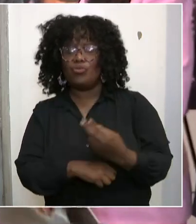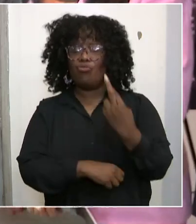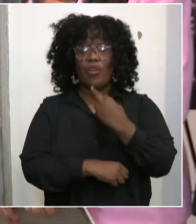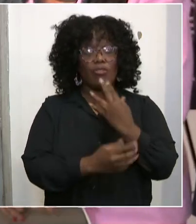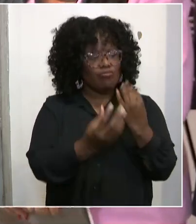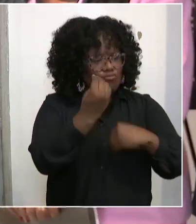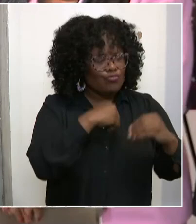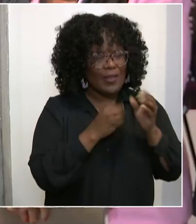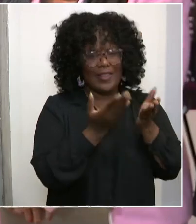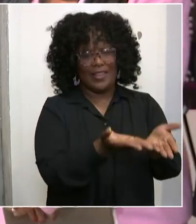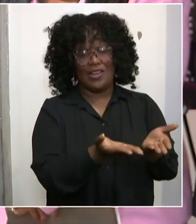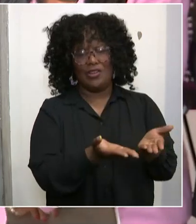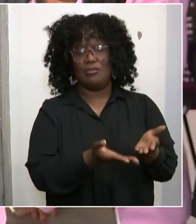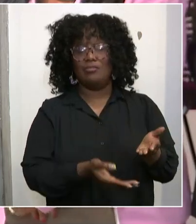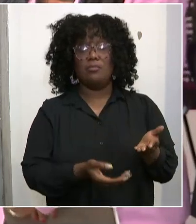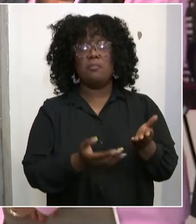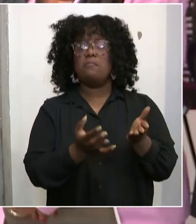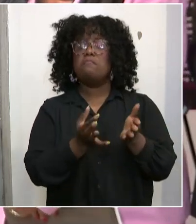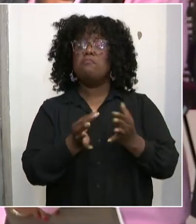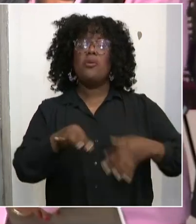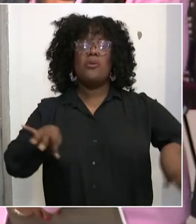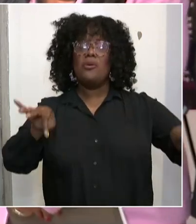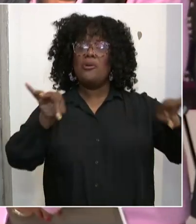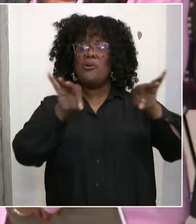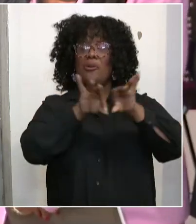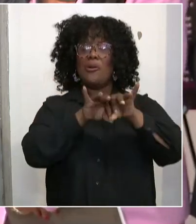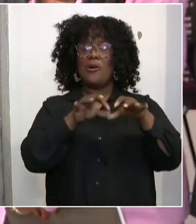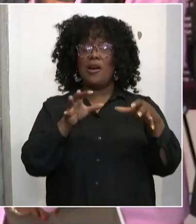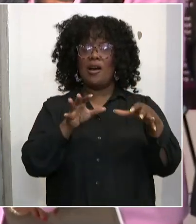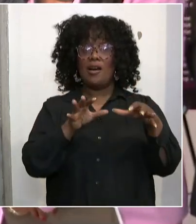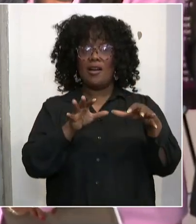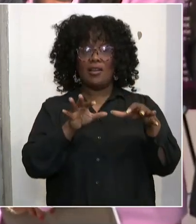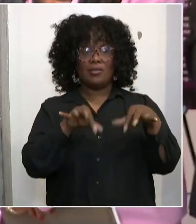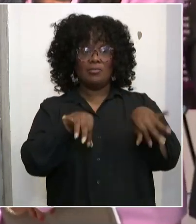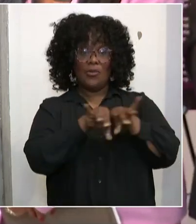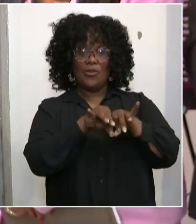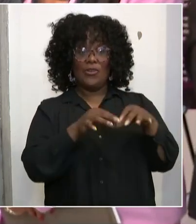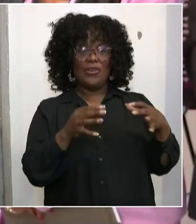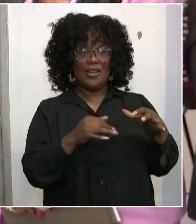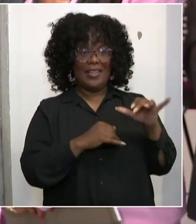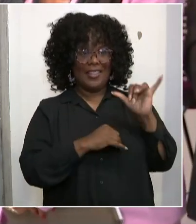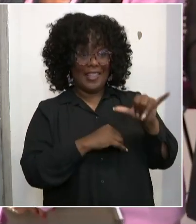which is extremely important, the sports component. Yes, we want people to come and have fun and A great time,